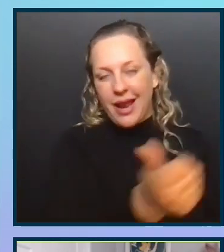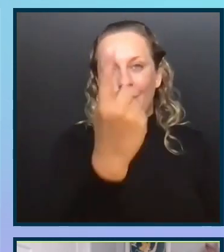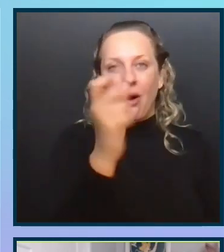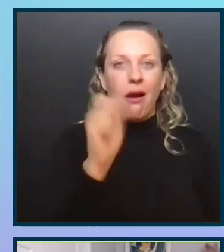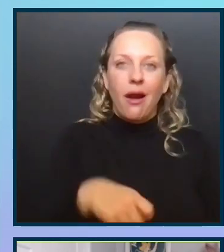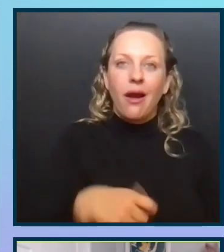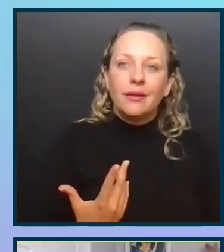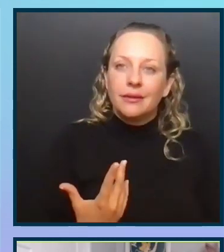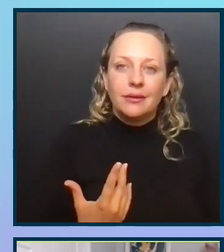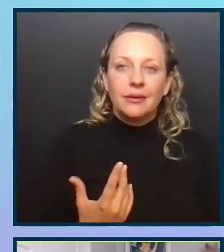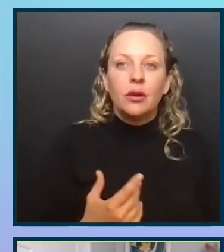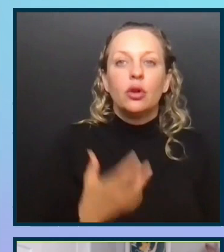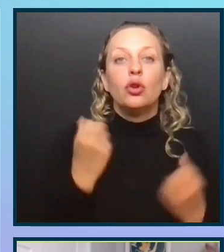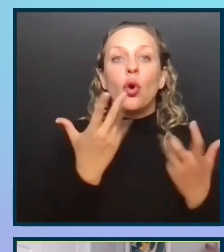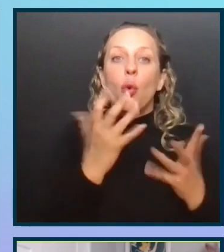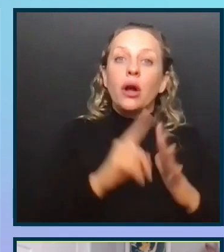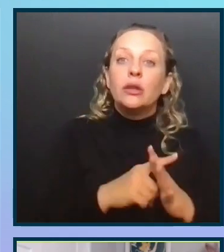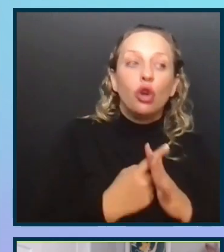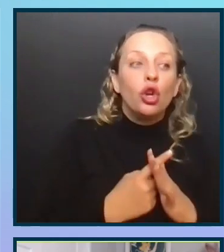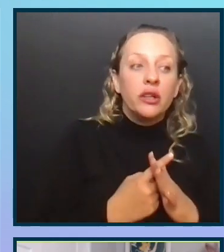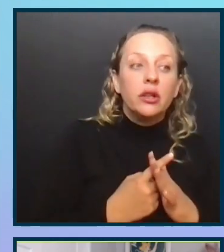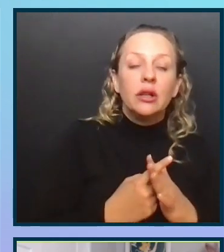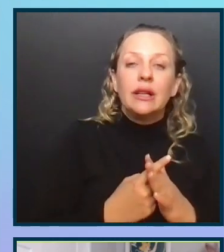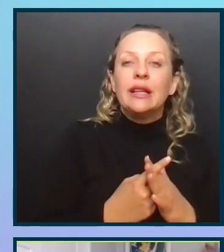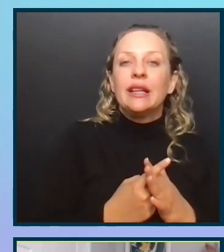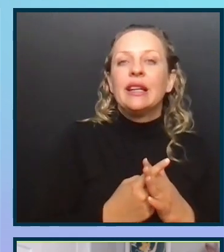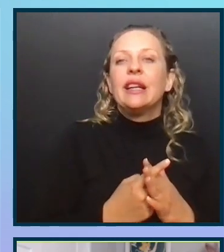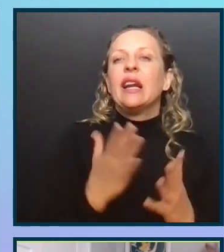So wanna get started, here are some tips.